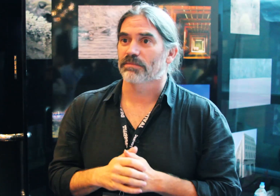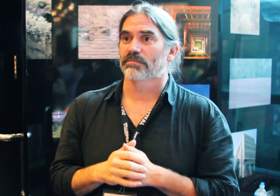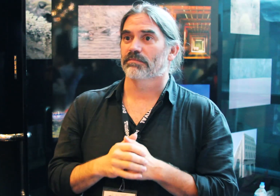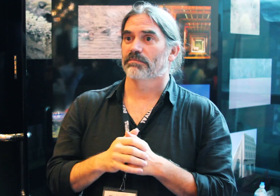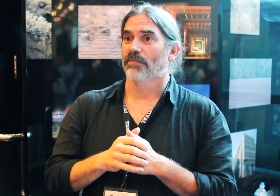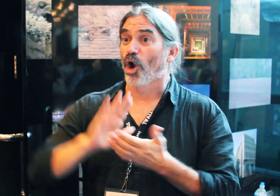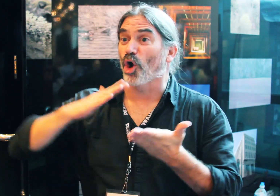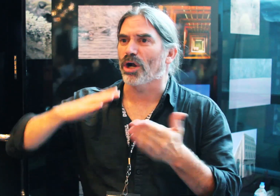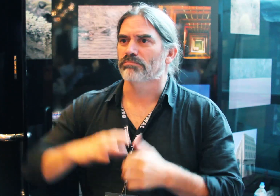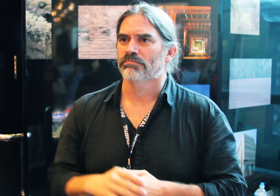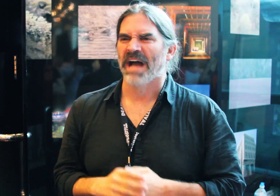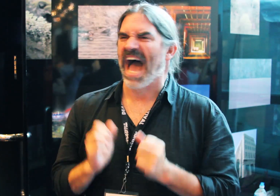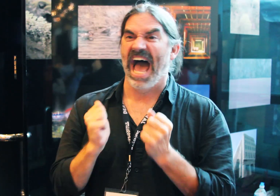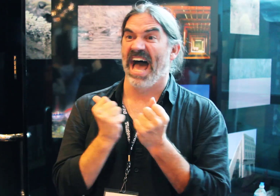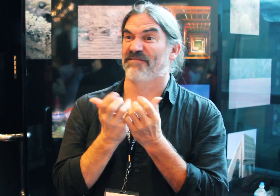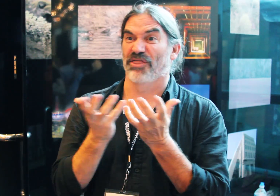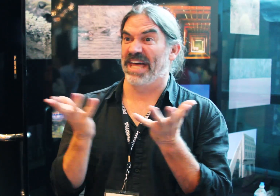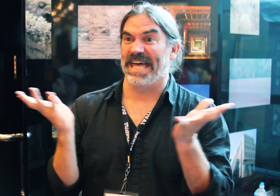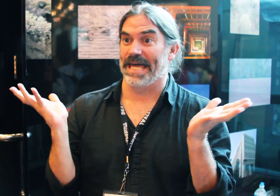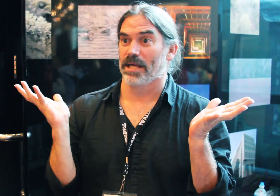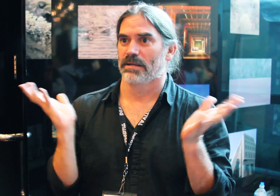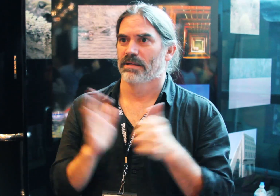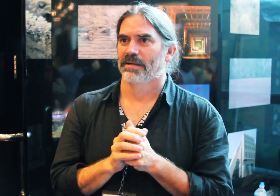Cook...everything!